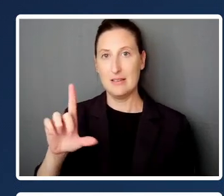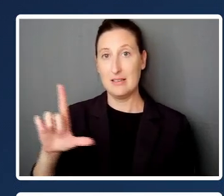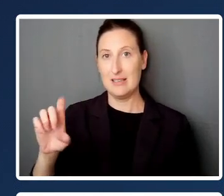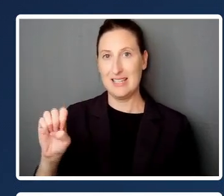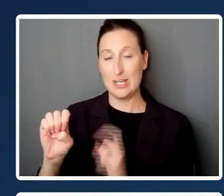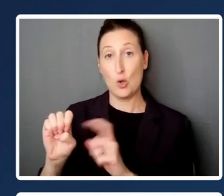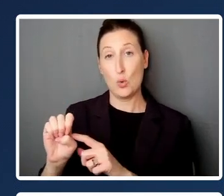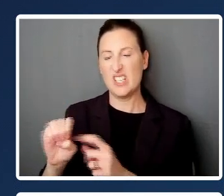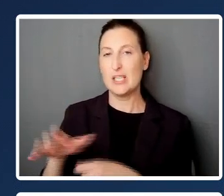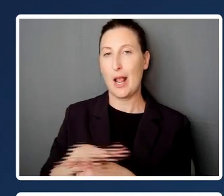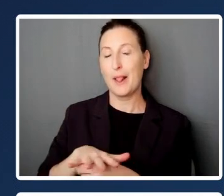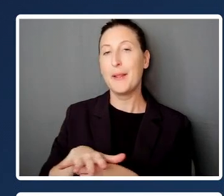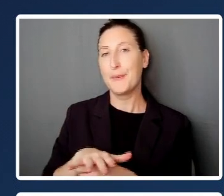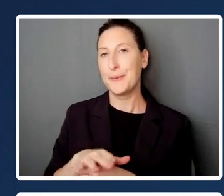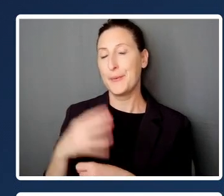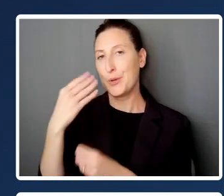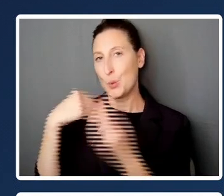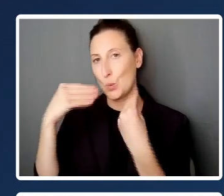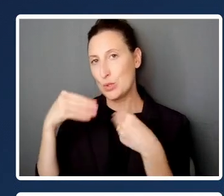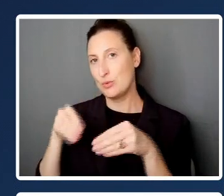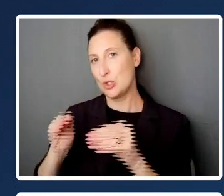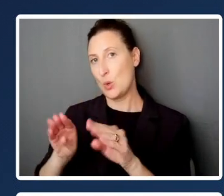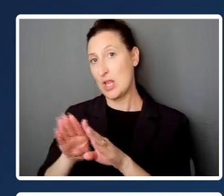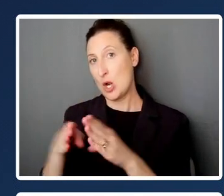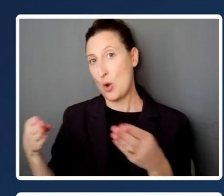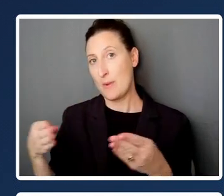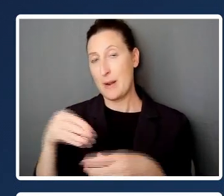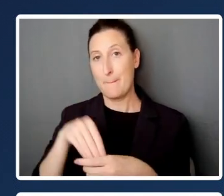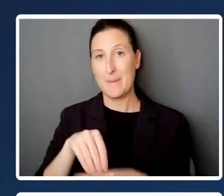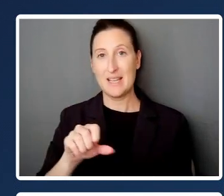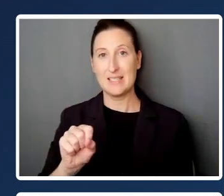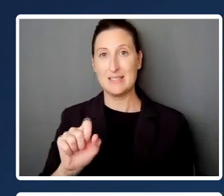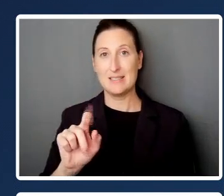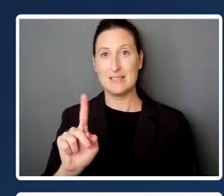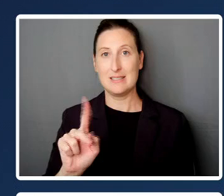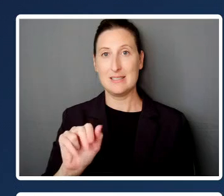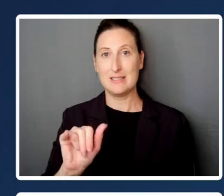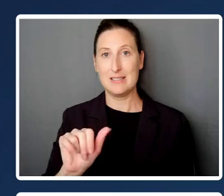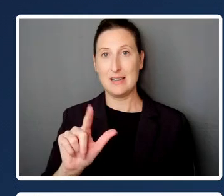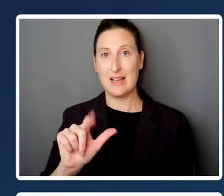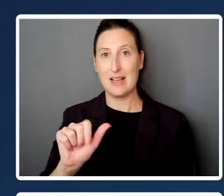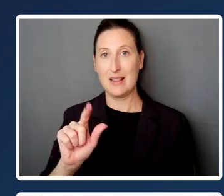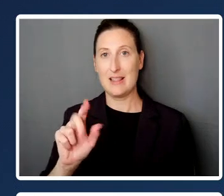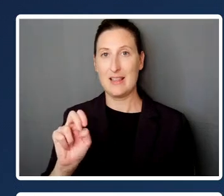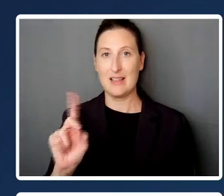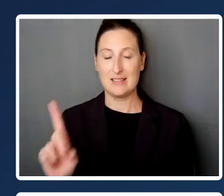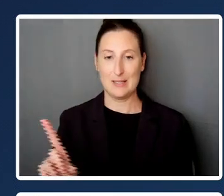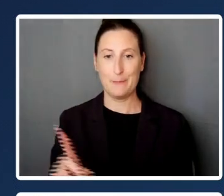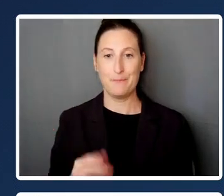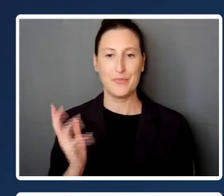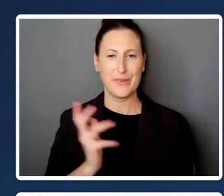D.C. So, wow. I feel like there's so much more to say on partnerships.